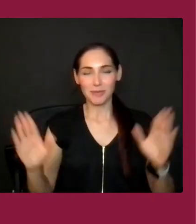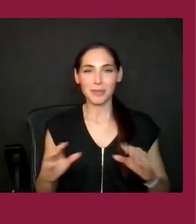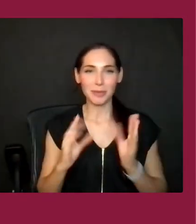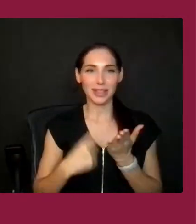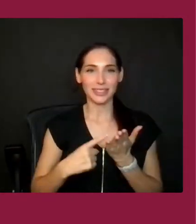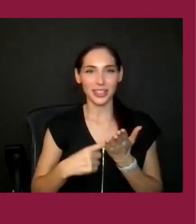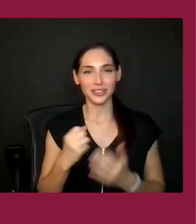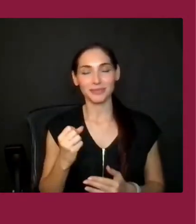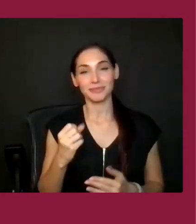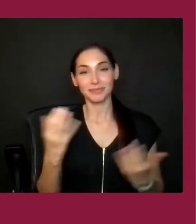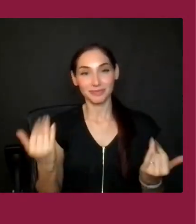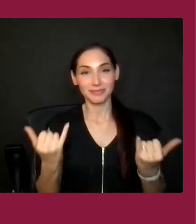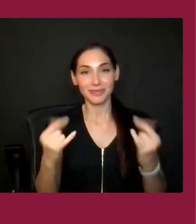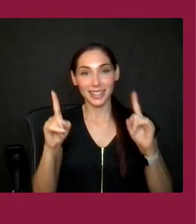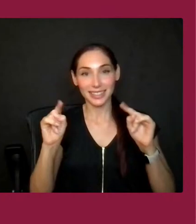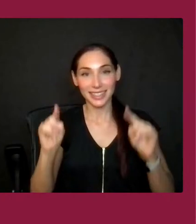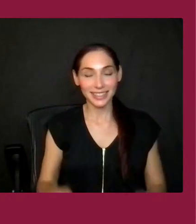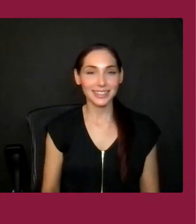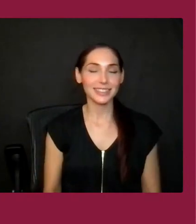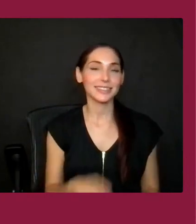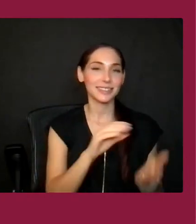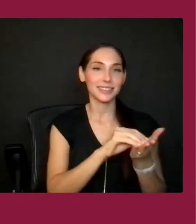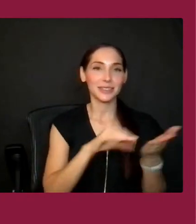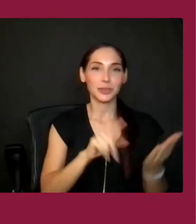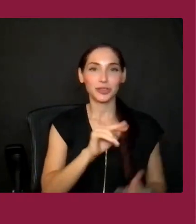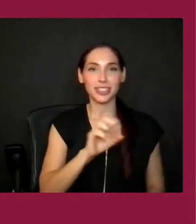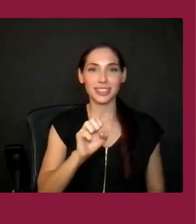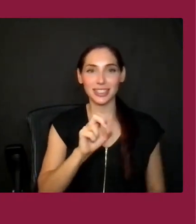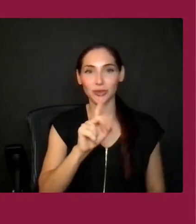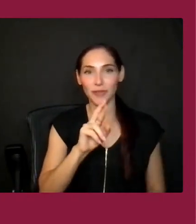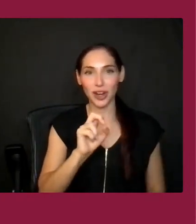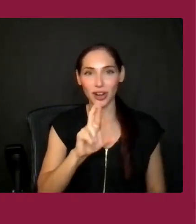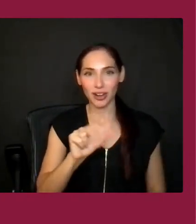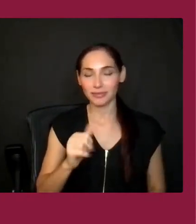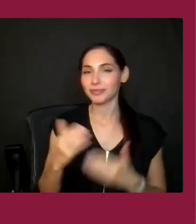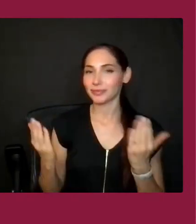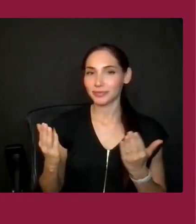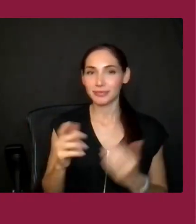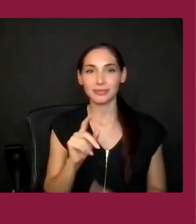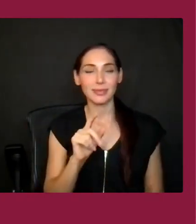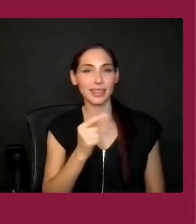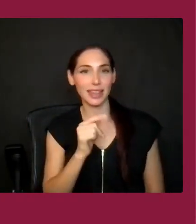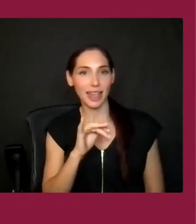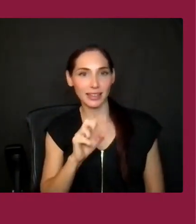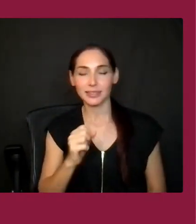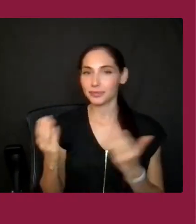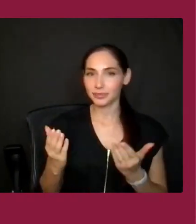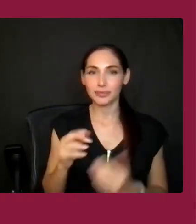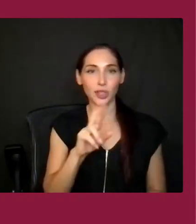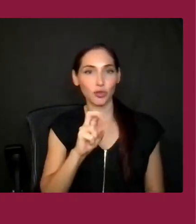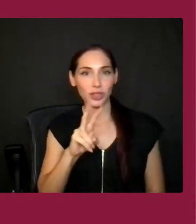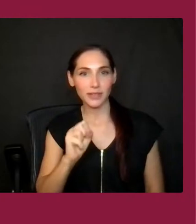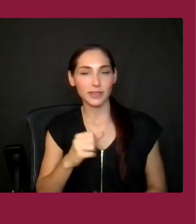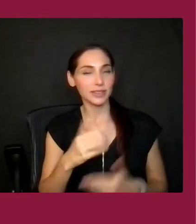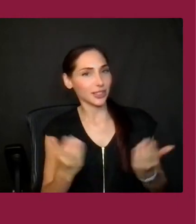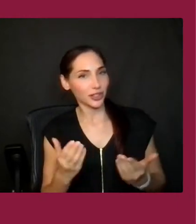Attendance? Student Trustee Rivera? Present. Trustee Gaines? Present. Trustee Rives? Here. Trustee Buffalo? Here.